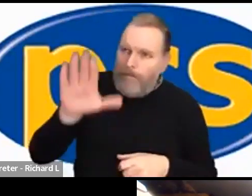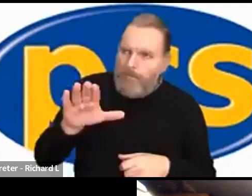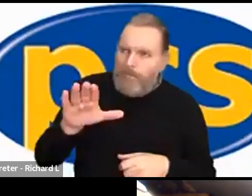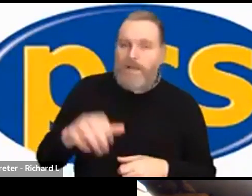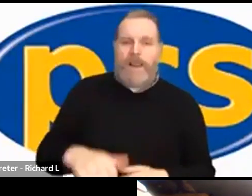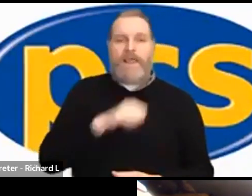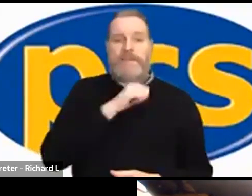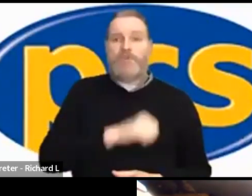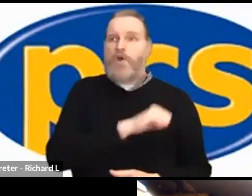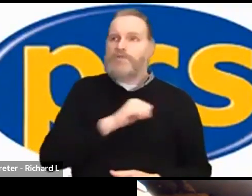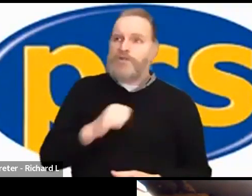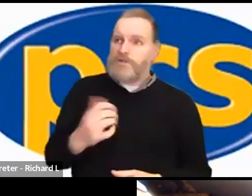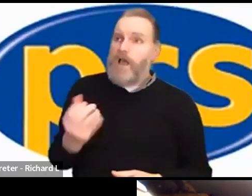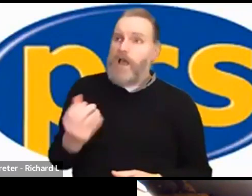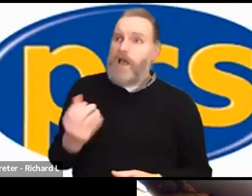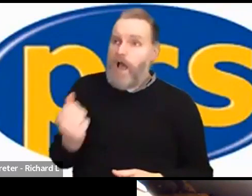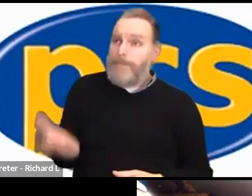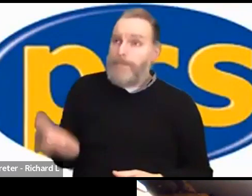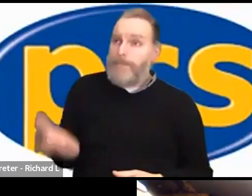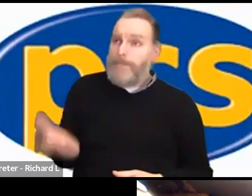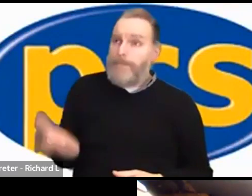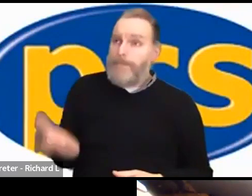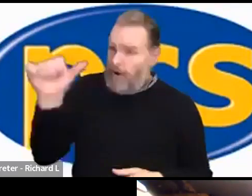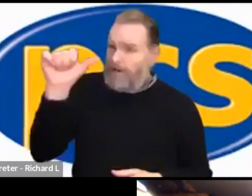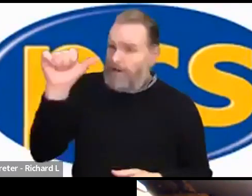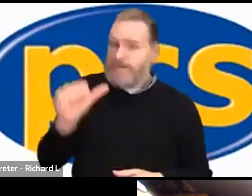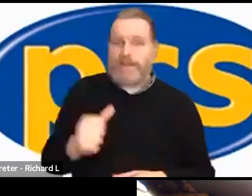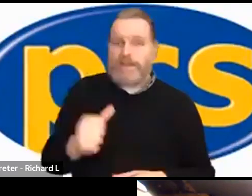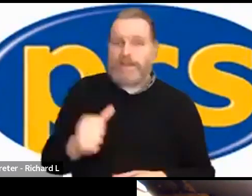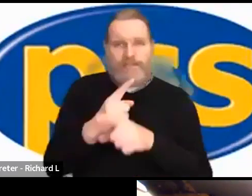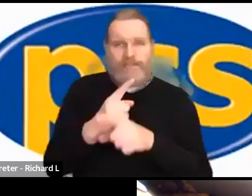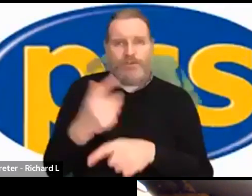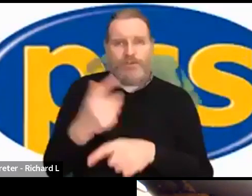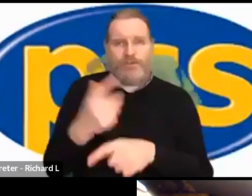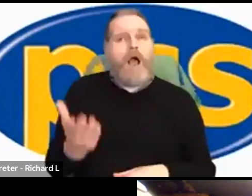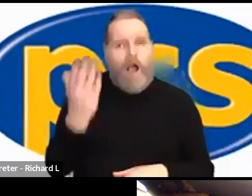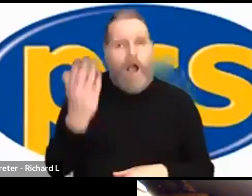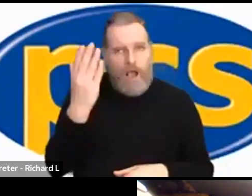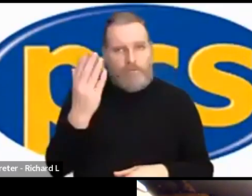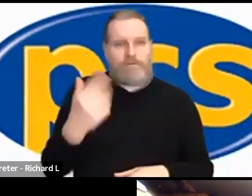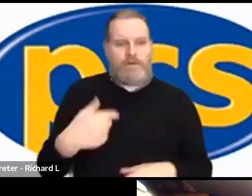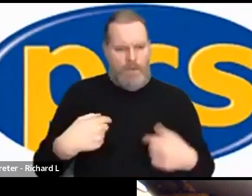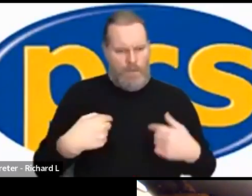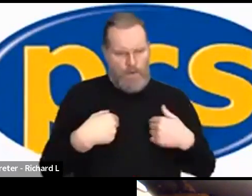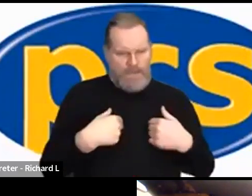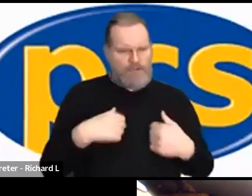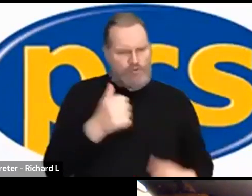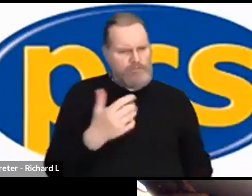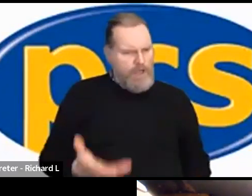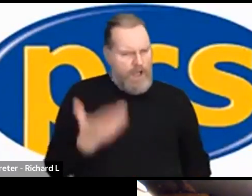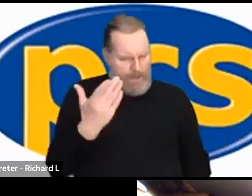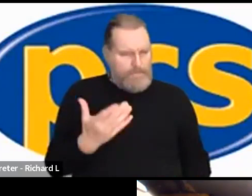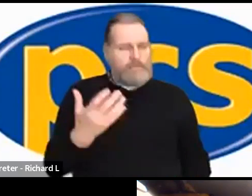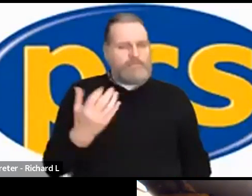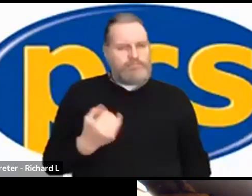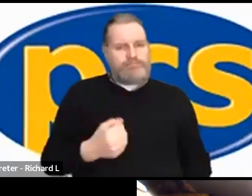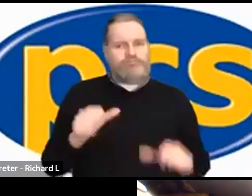more paid ore pay, and teachers, but we need pay, and teachers, but we need it as well. We think all public sector workers think all public sector workers deserve to to keep the to keep the pace with the rate